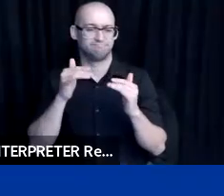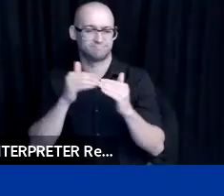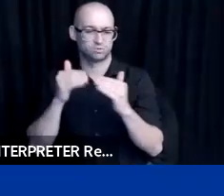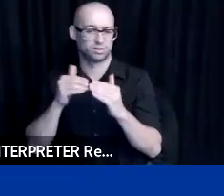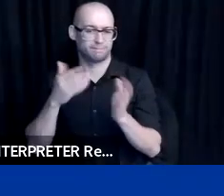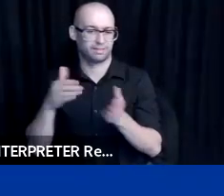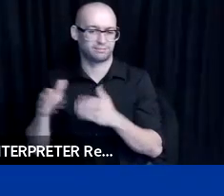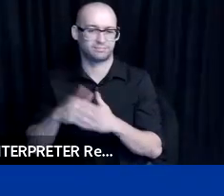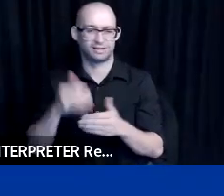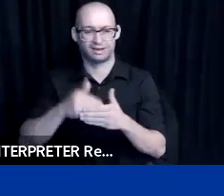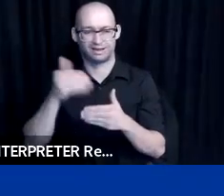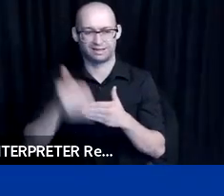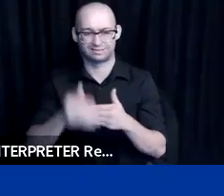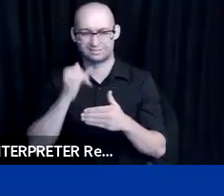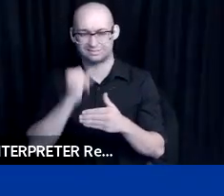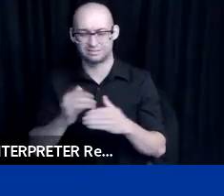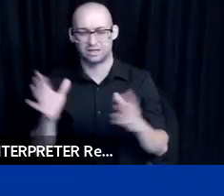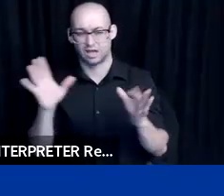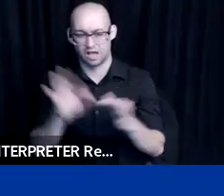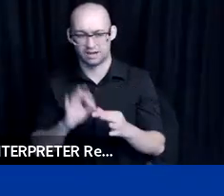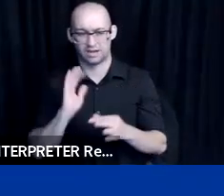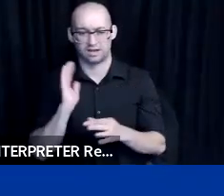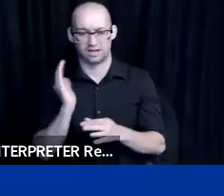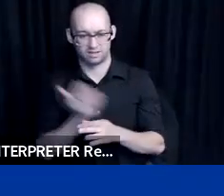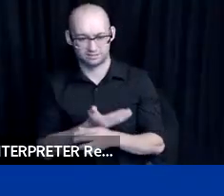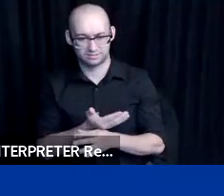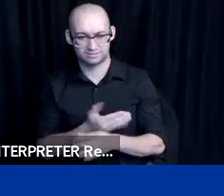Here is our contact. Again, I think there's been lots of great questions.